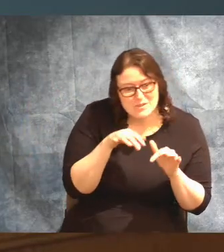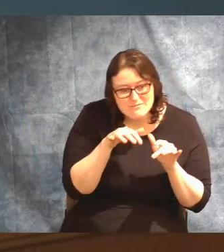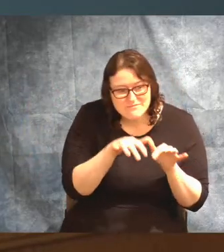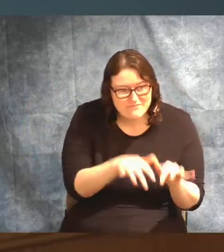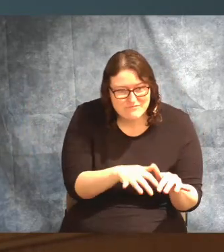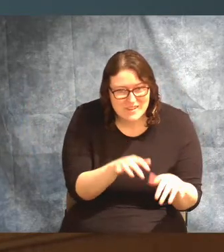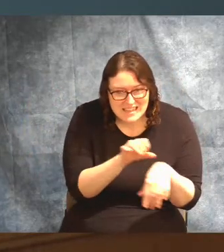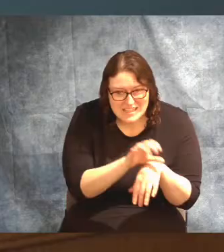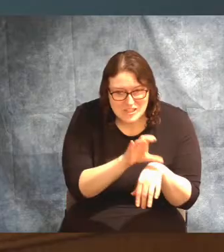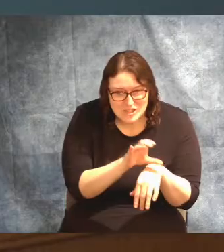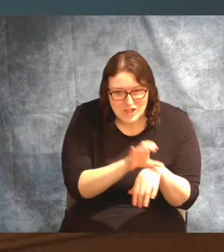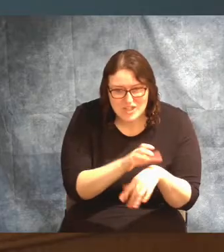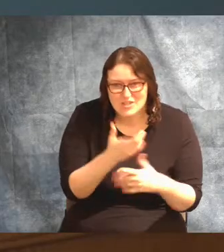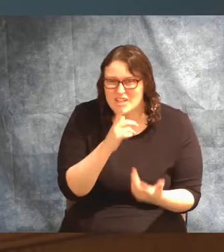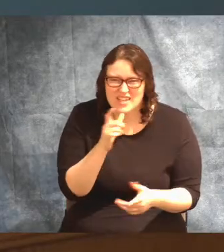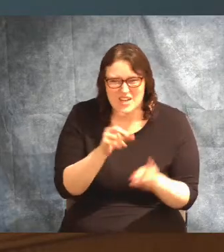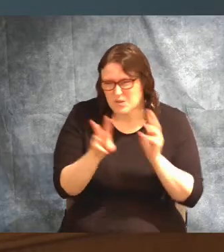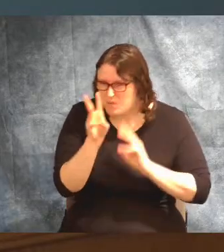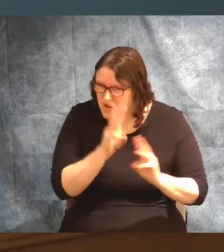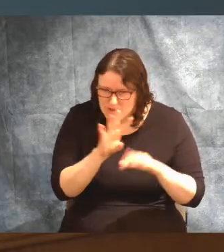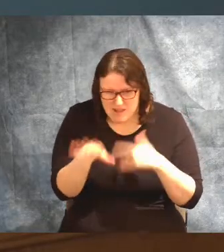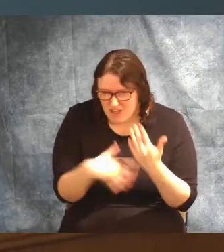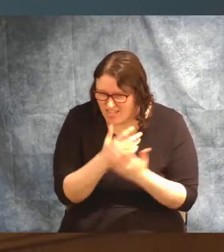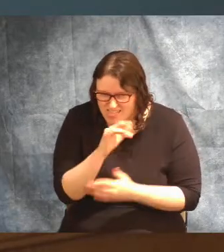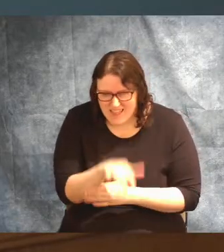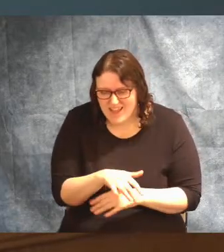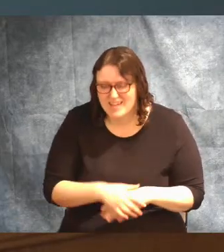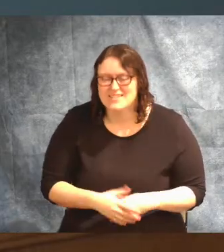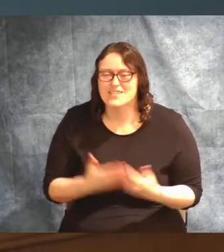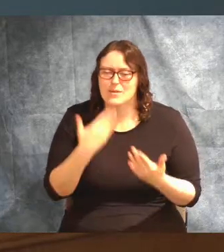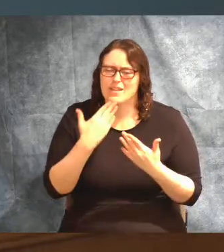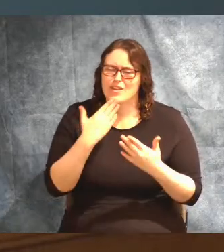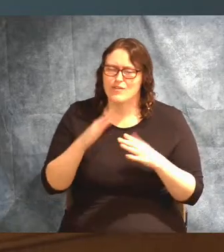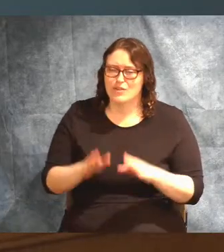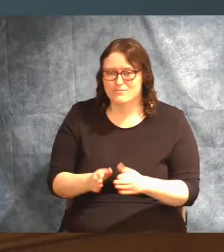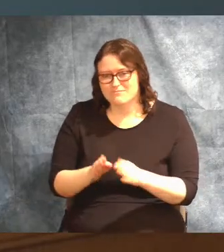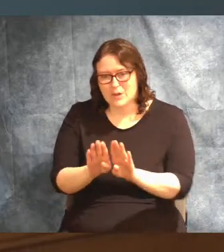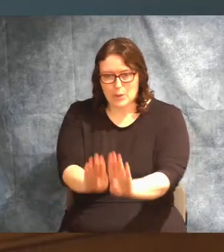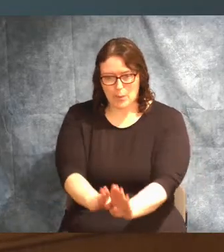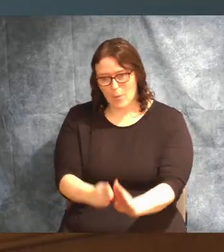getting out and all that mess. So, thank you for opening up your church for that purpose.